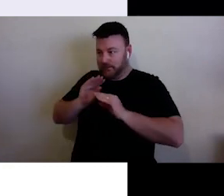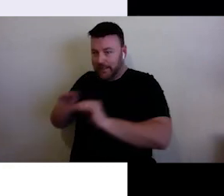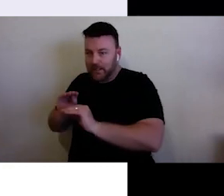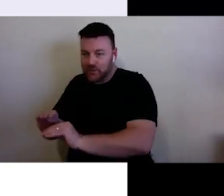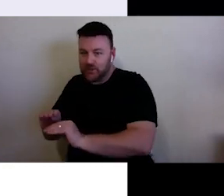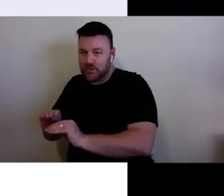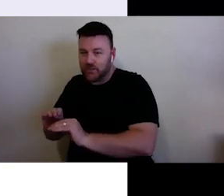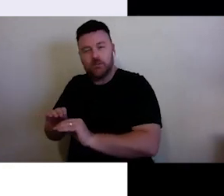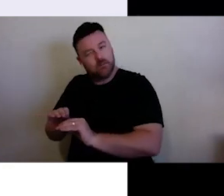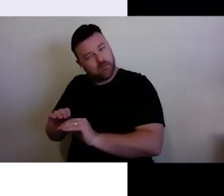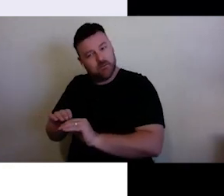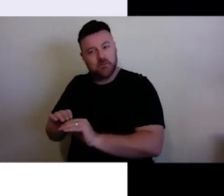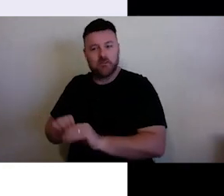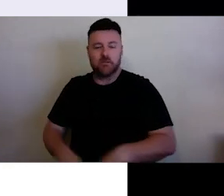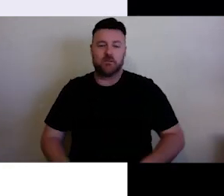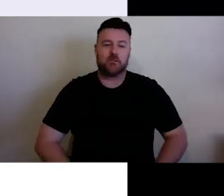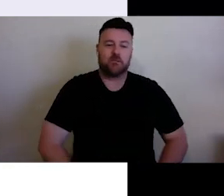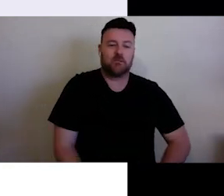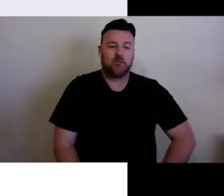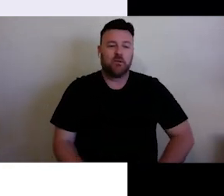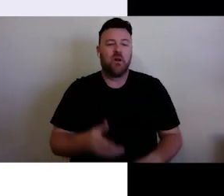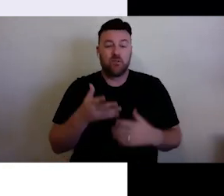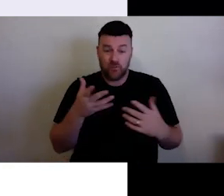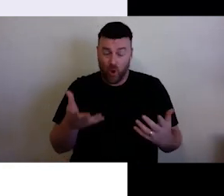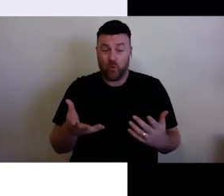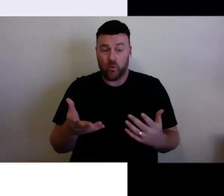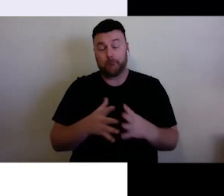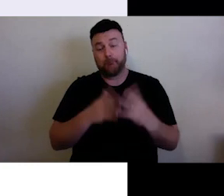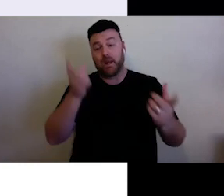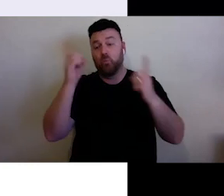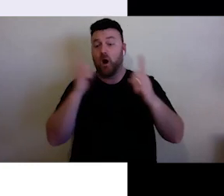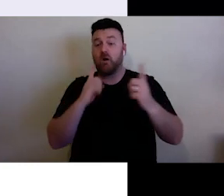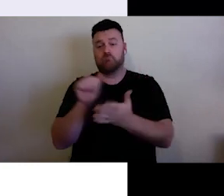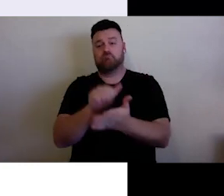appropriation from anywhere in the world, as a concern. There is the